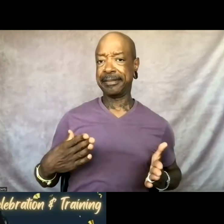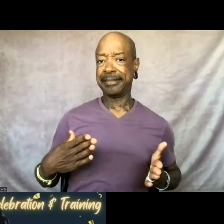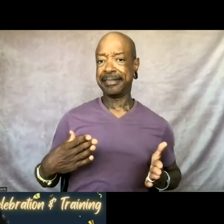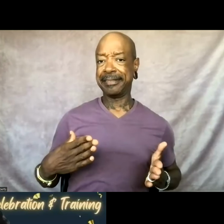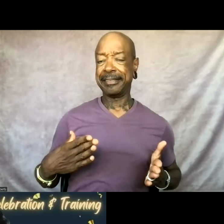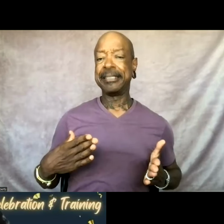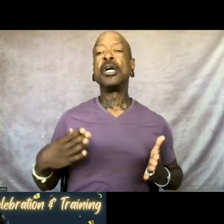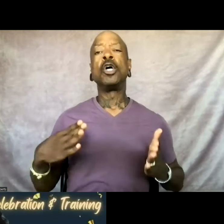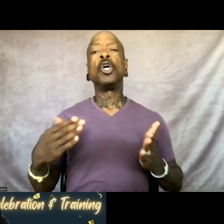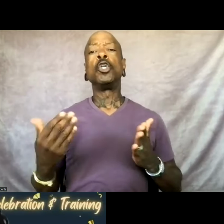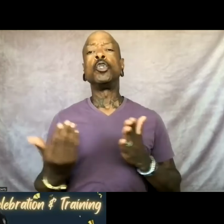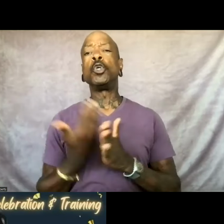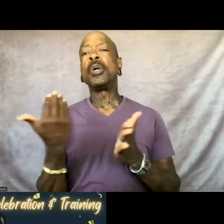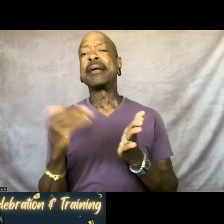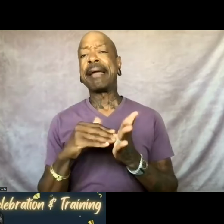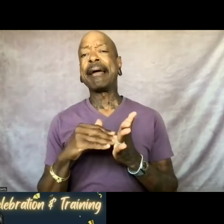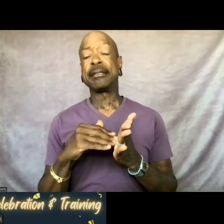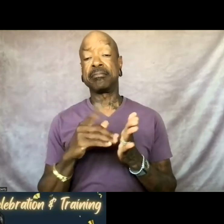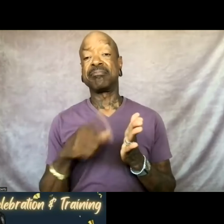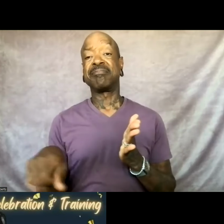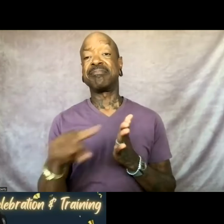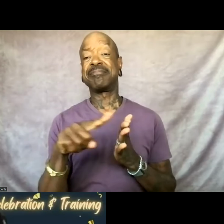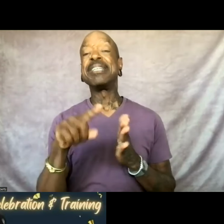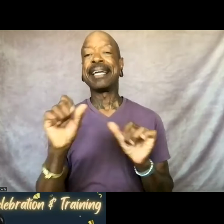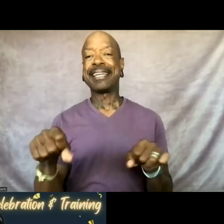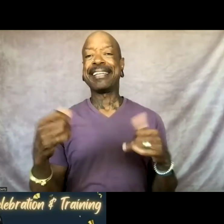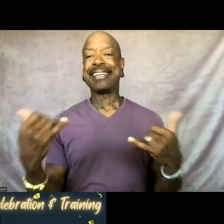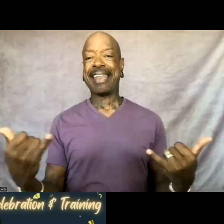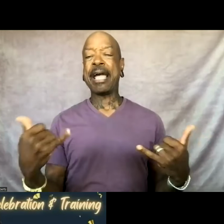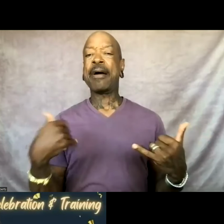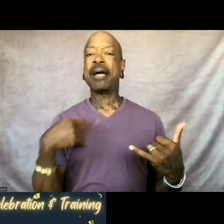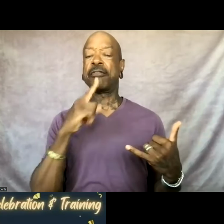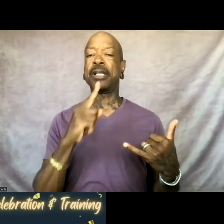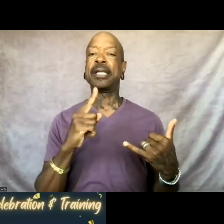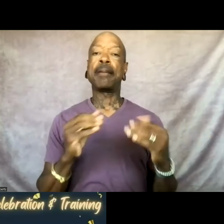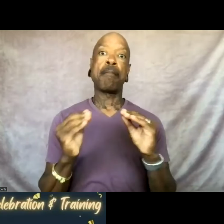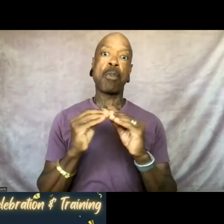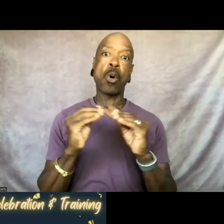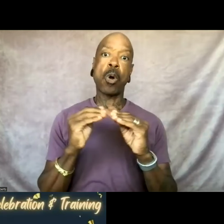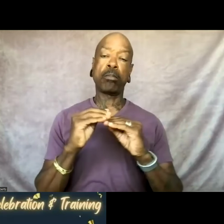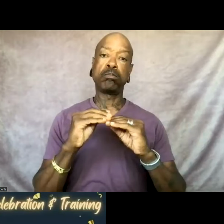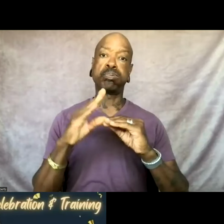now we're at a point where, you know, new applicants,